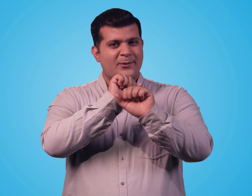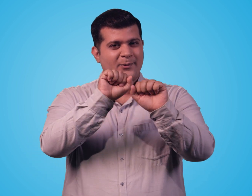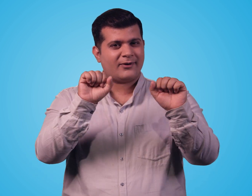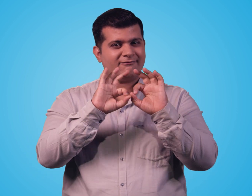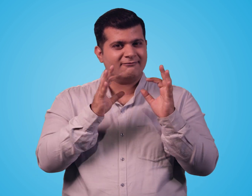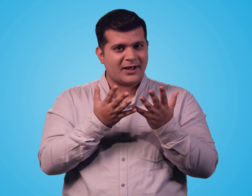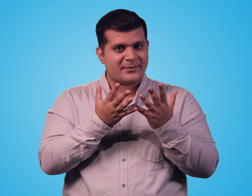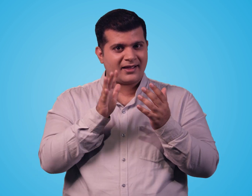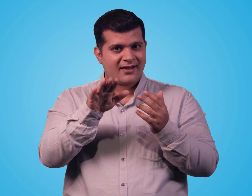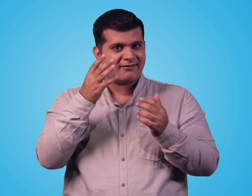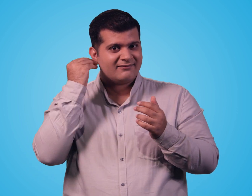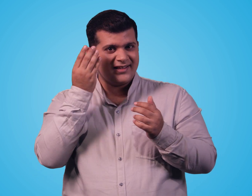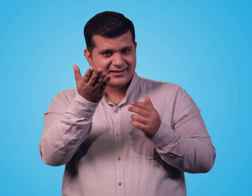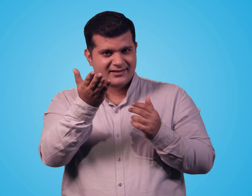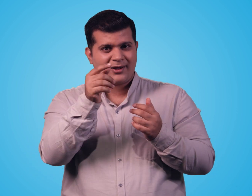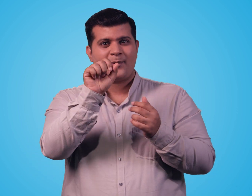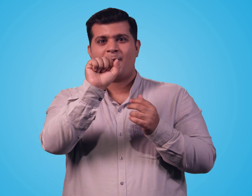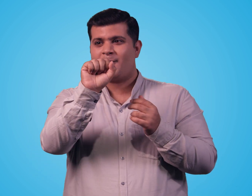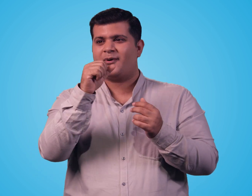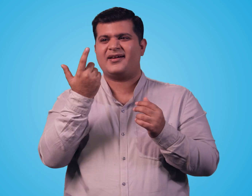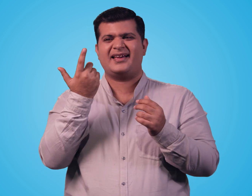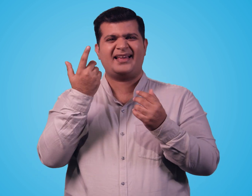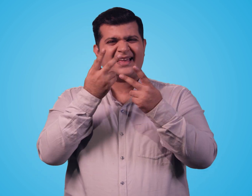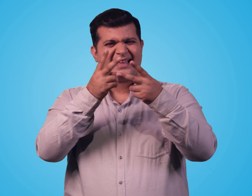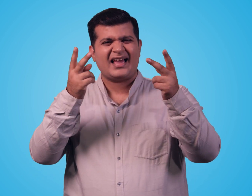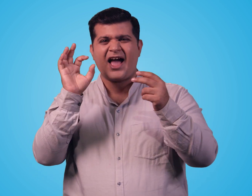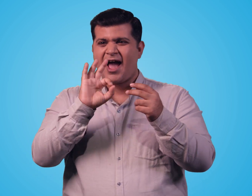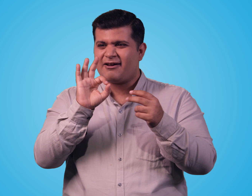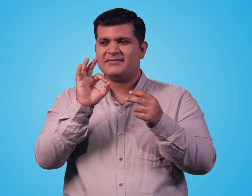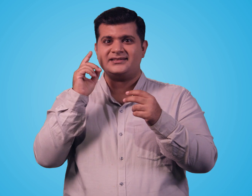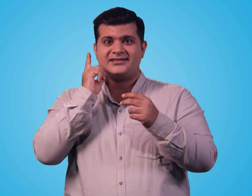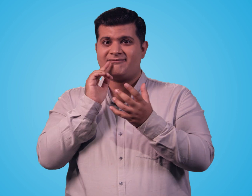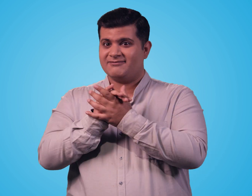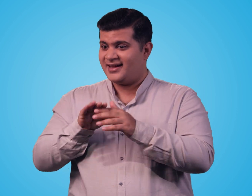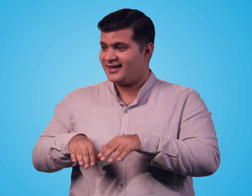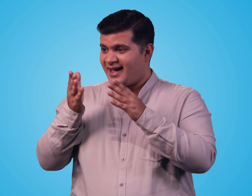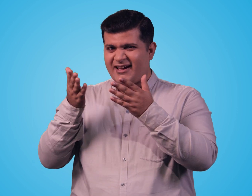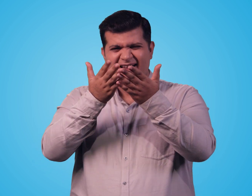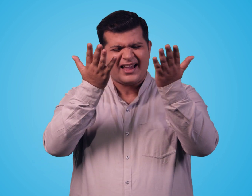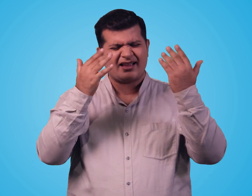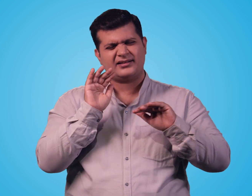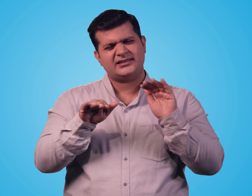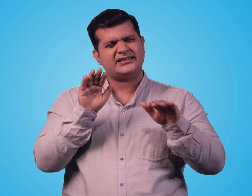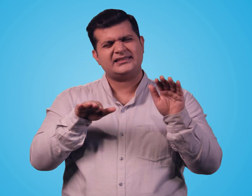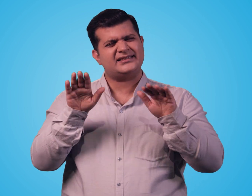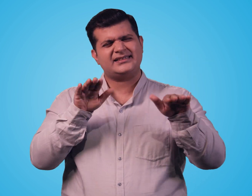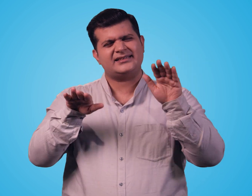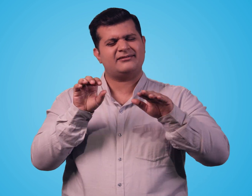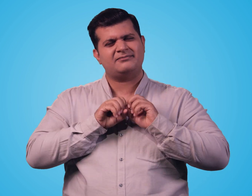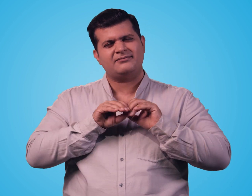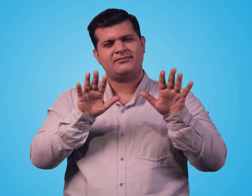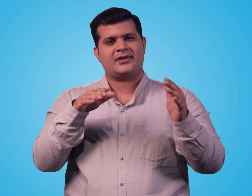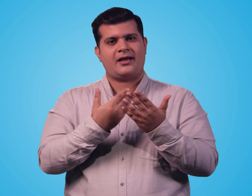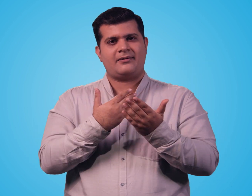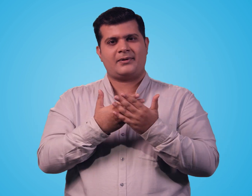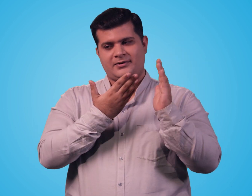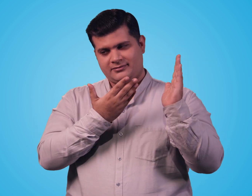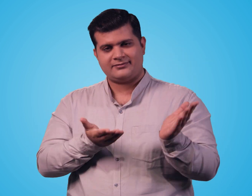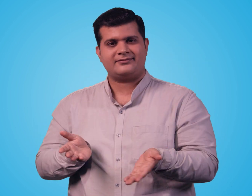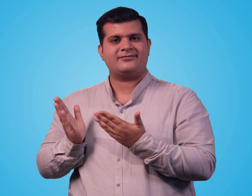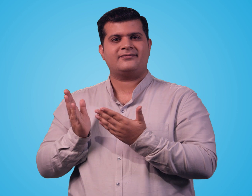If there are hearing people in your family, if you know any Deaf person, encourage all of them to apply for the course.